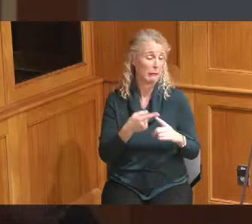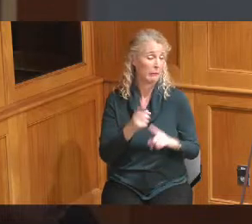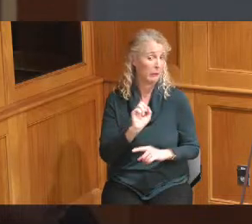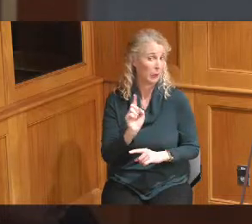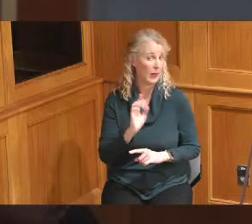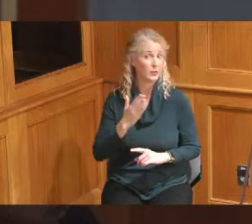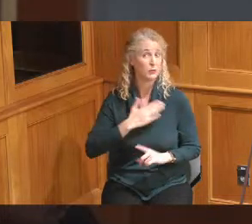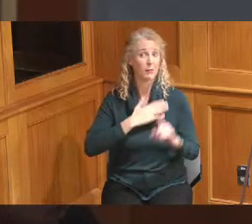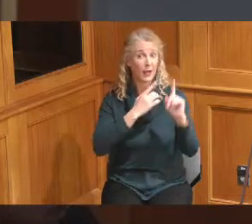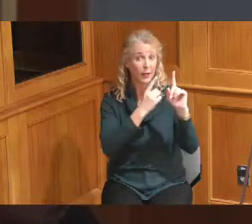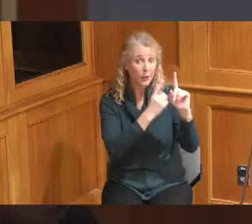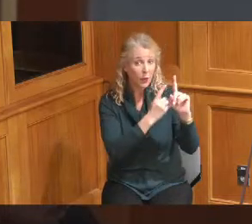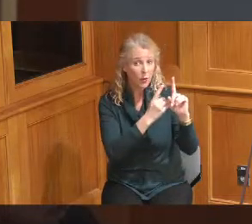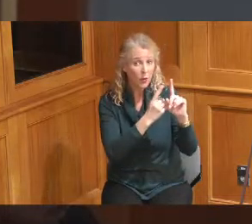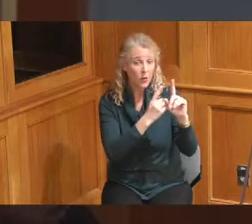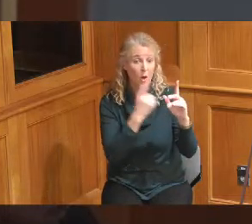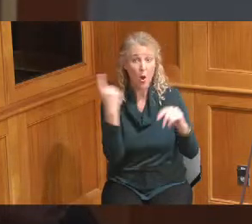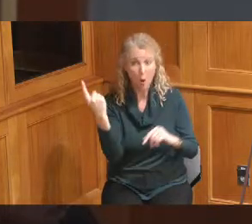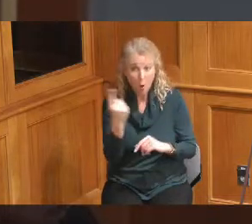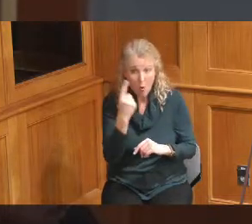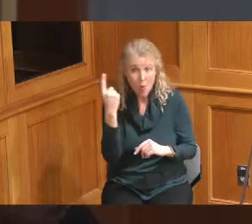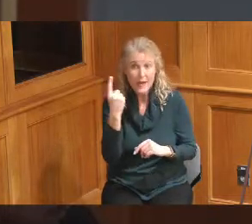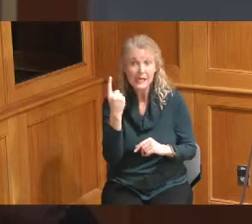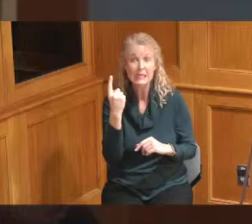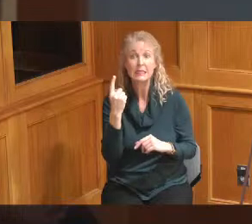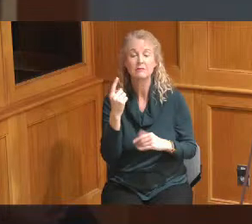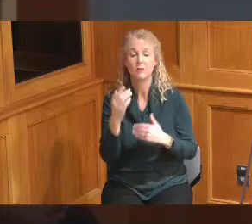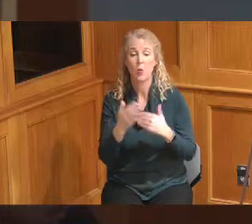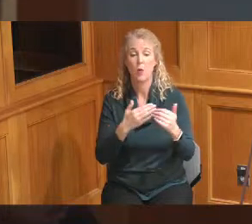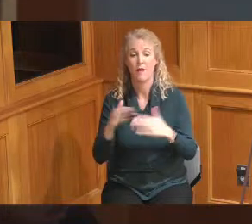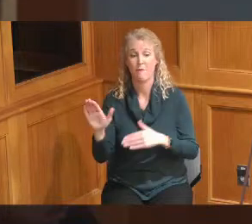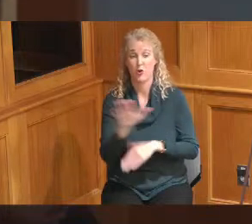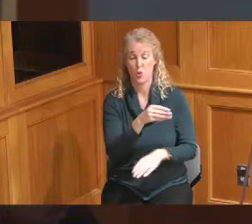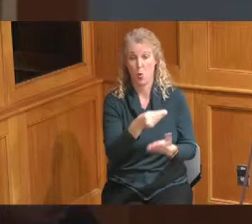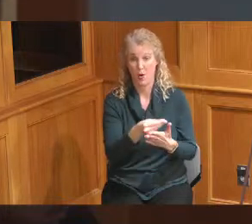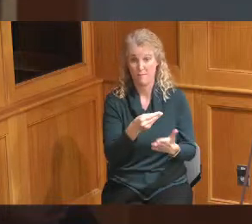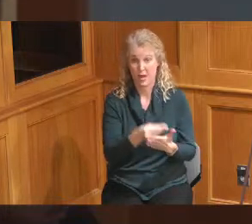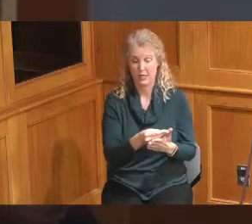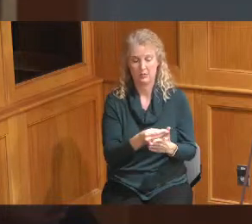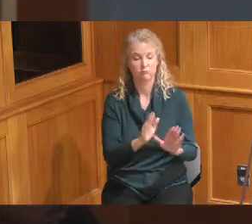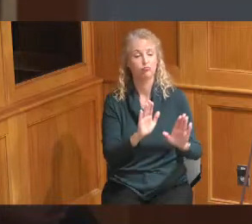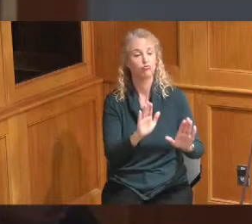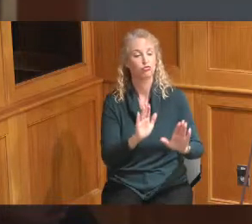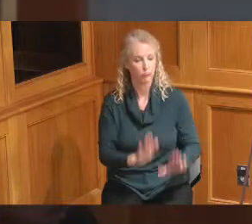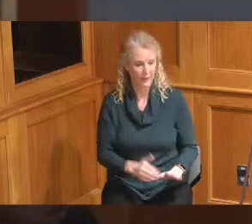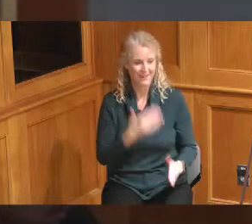always is to build upon the funding of the county and the taxpayers with hopefully federal grants